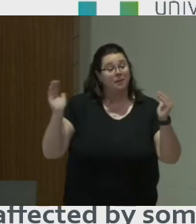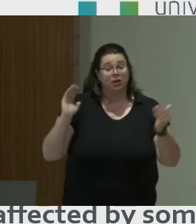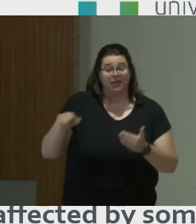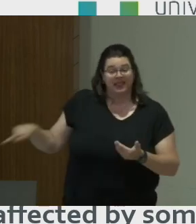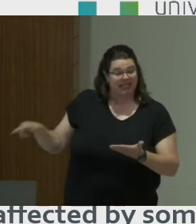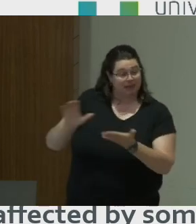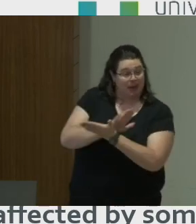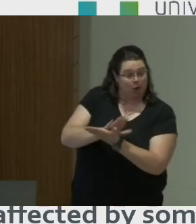Knudsen that